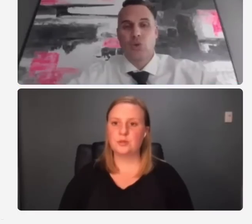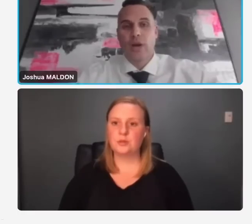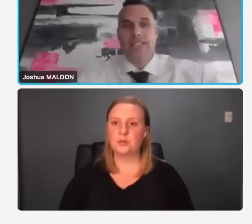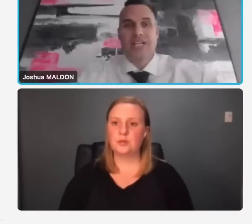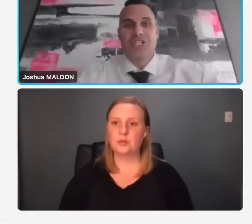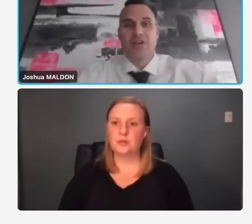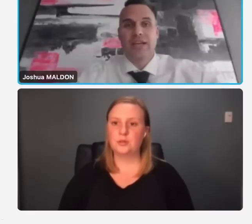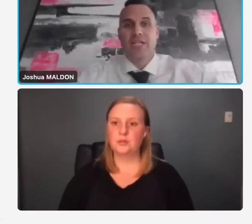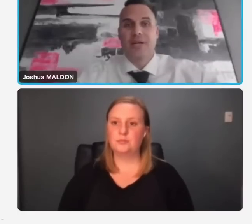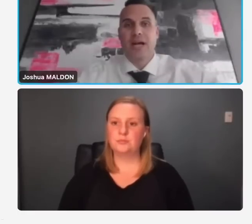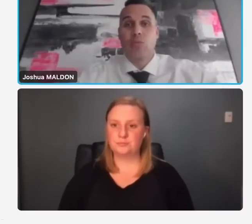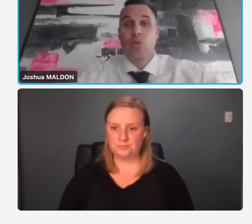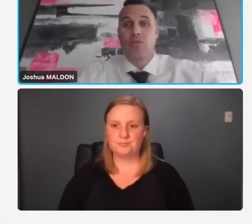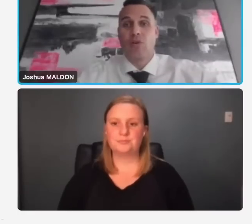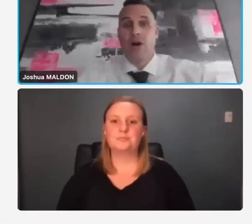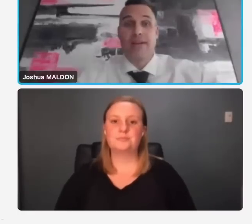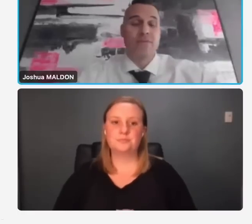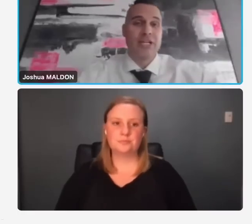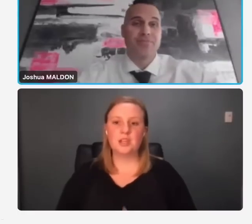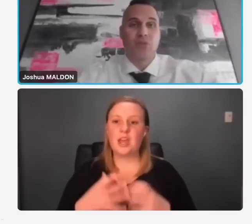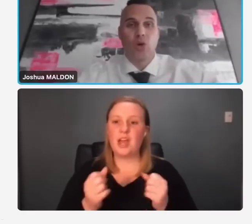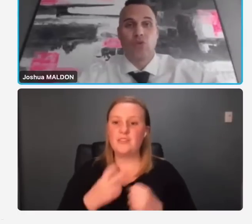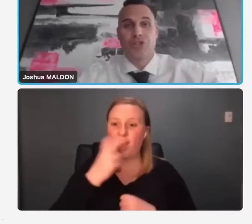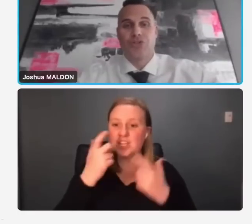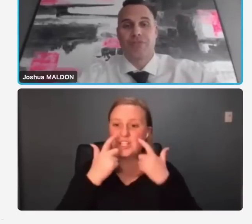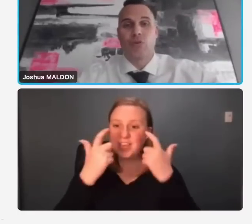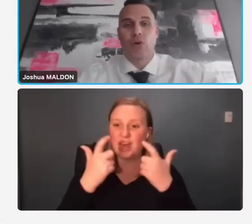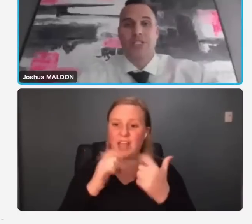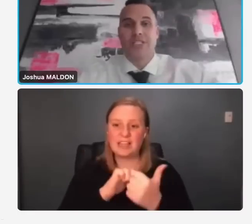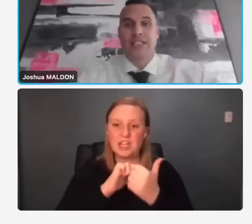Again as always the Aged Care Engagement Hub will provide information on registering for quality